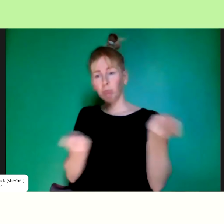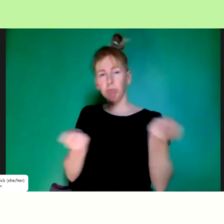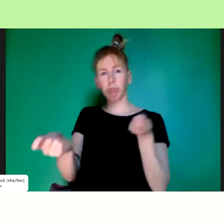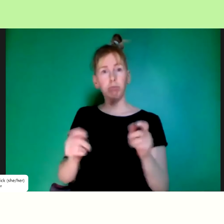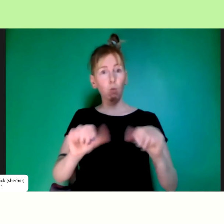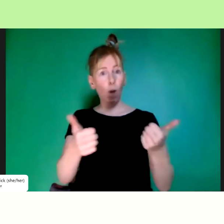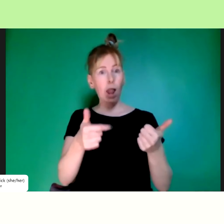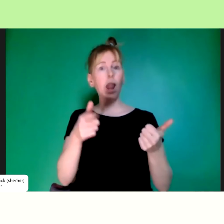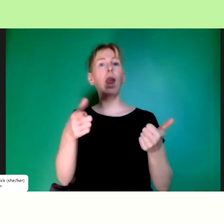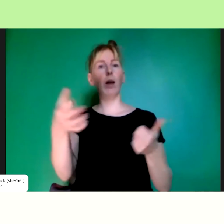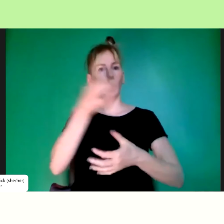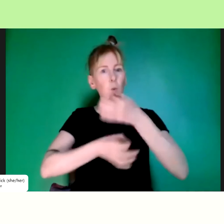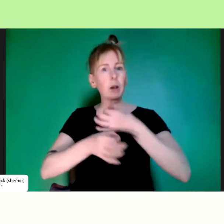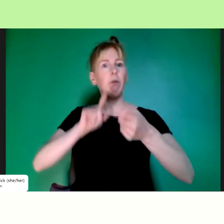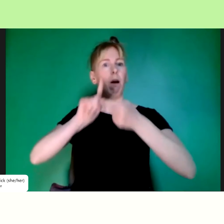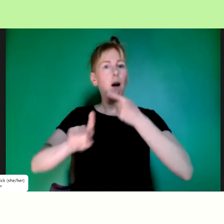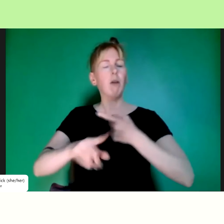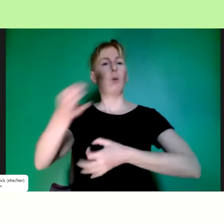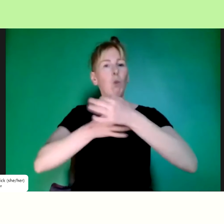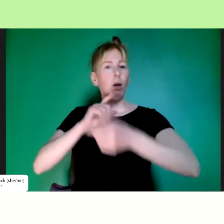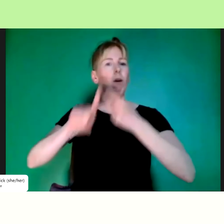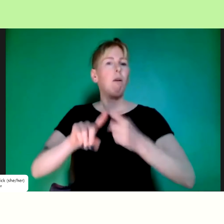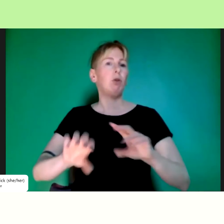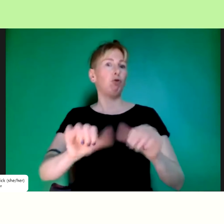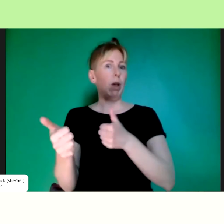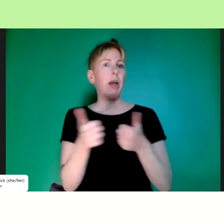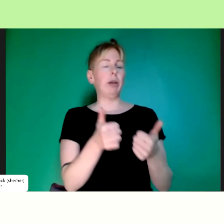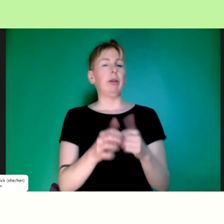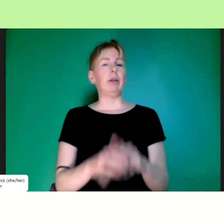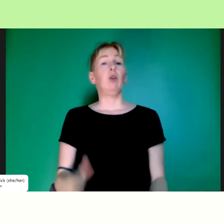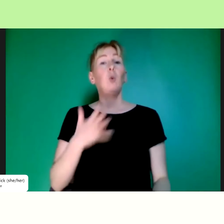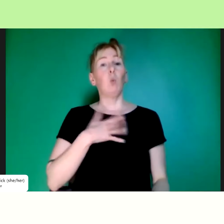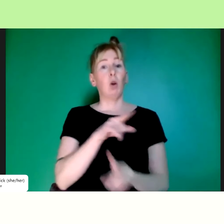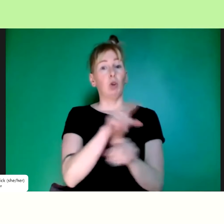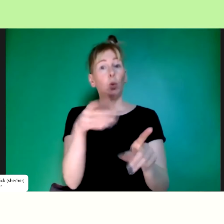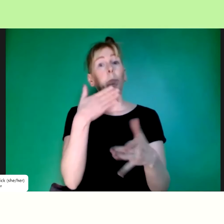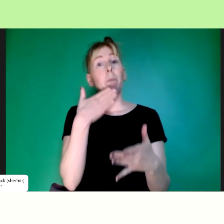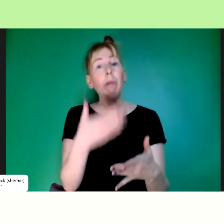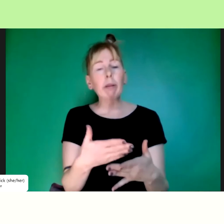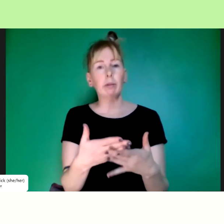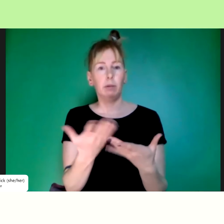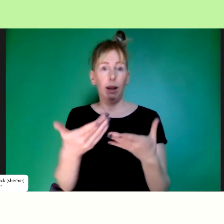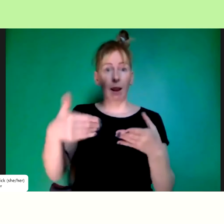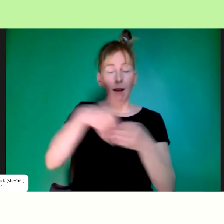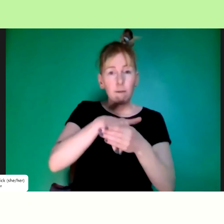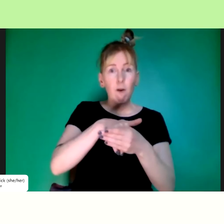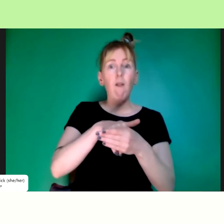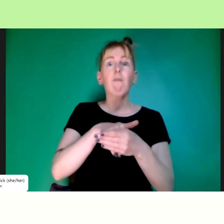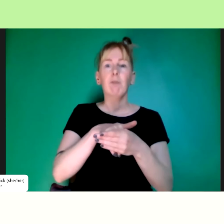So we invite you to take part in the seminar to reflect on the some of these considerations.